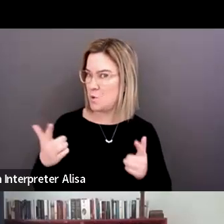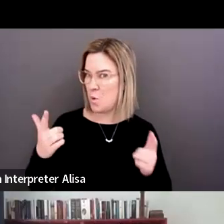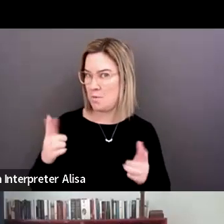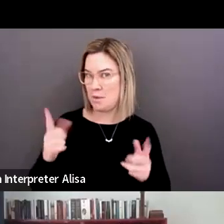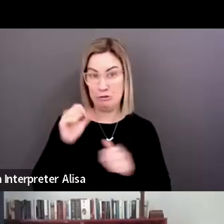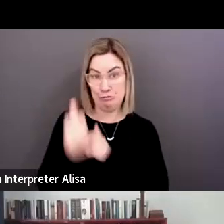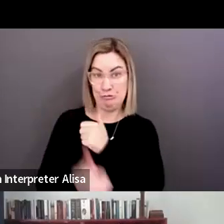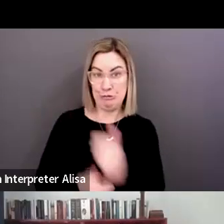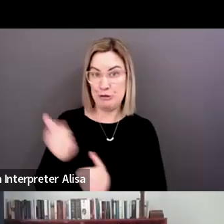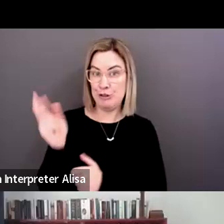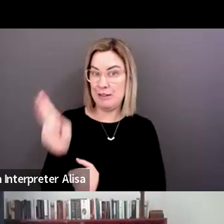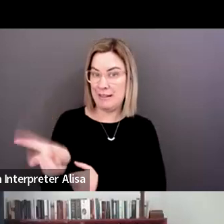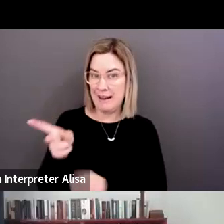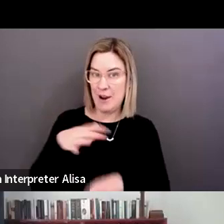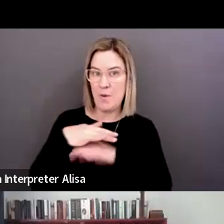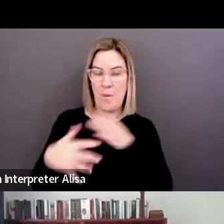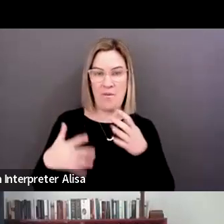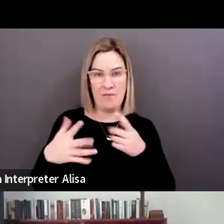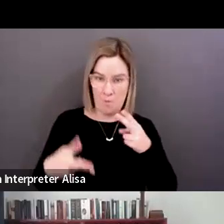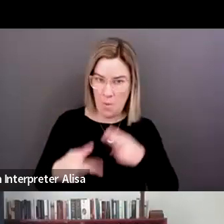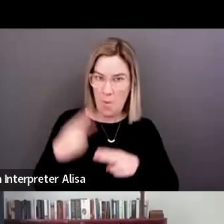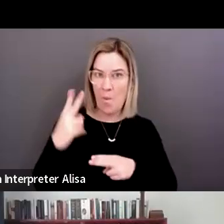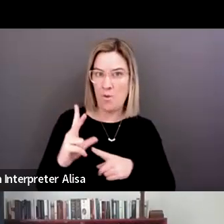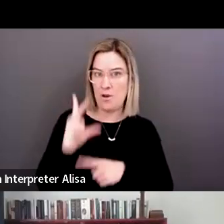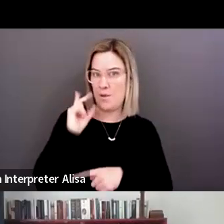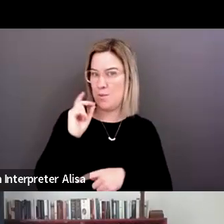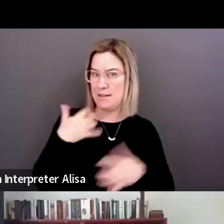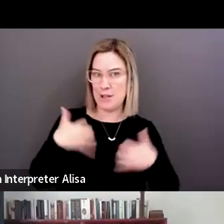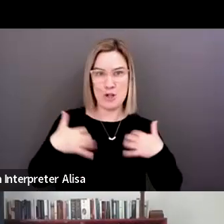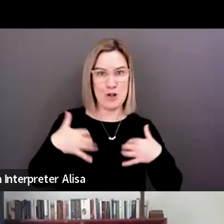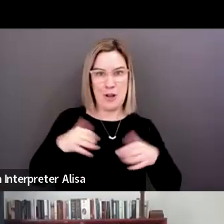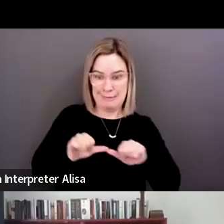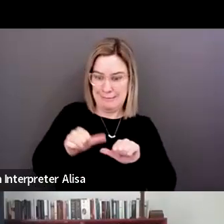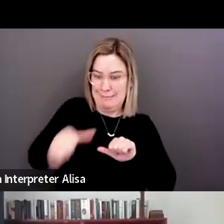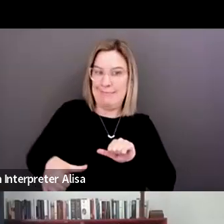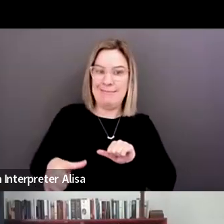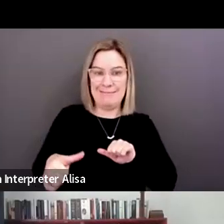leadership that comes as a collective force.